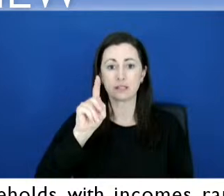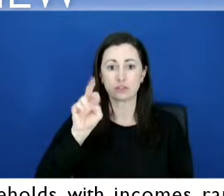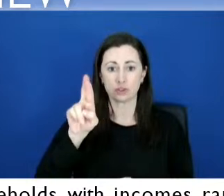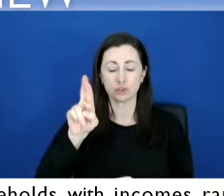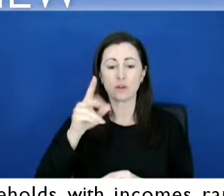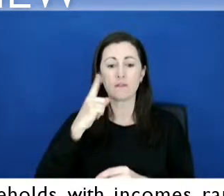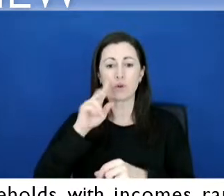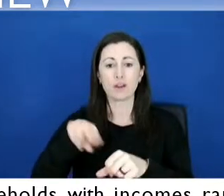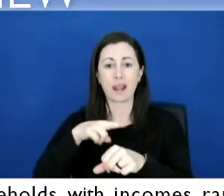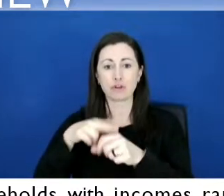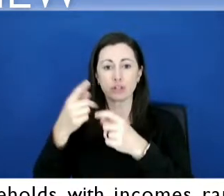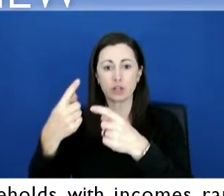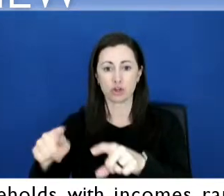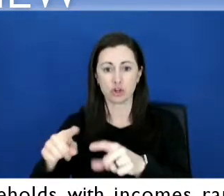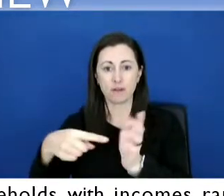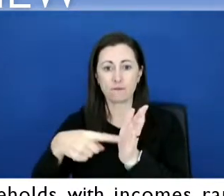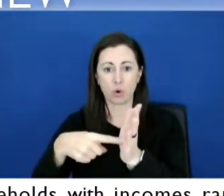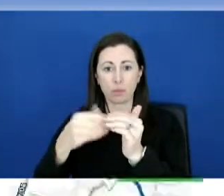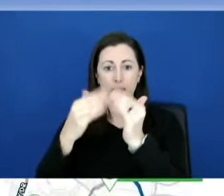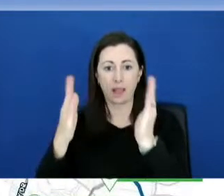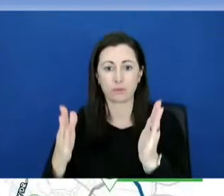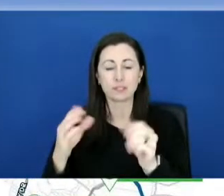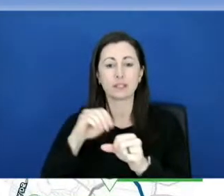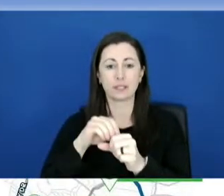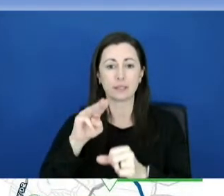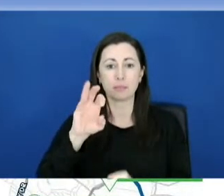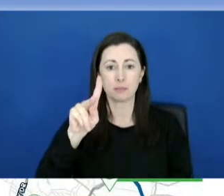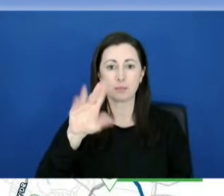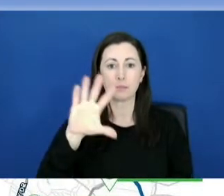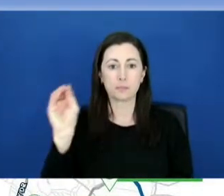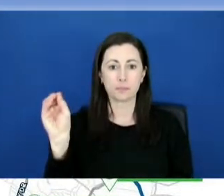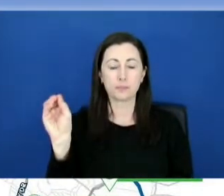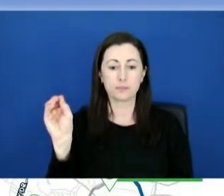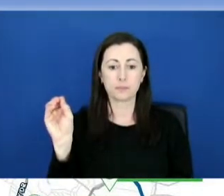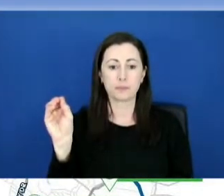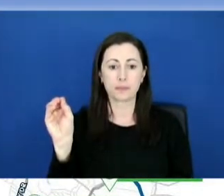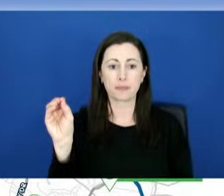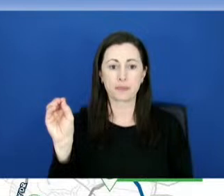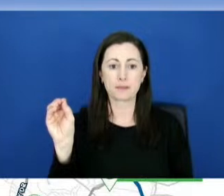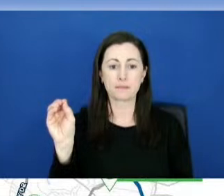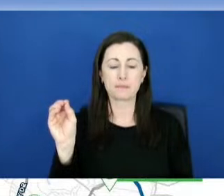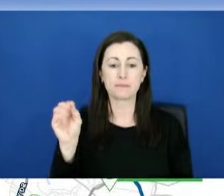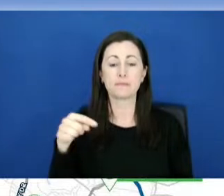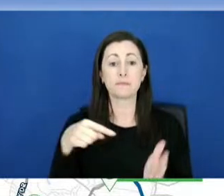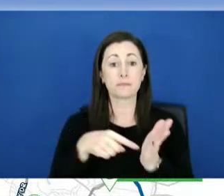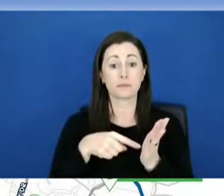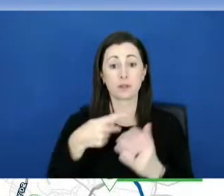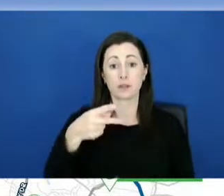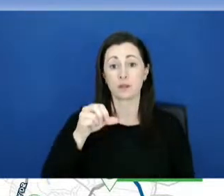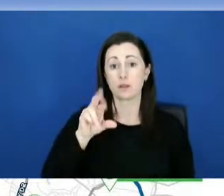PRIVATE SECTOR TO PRESERVE